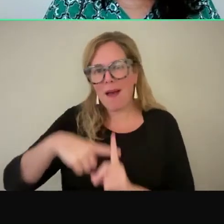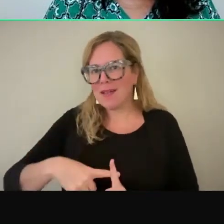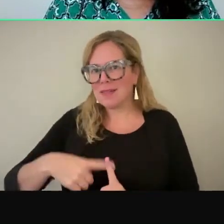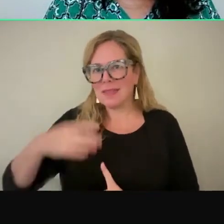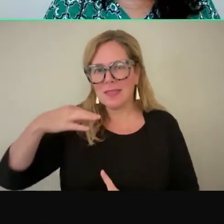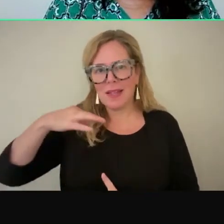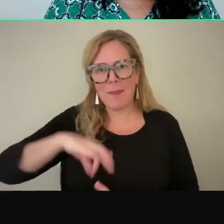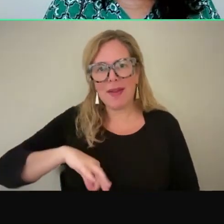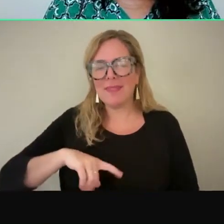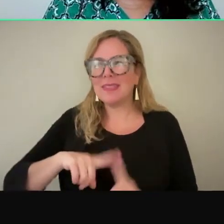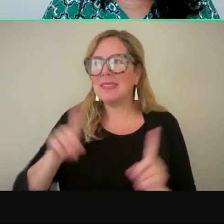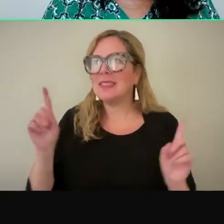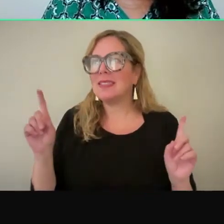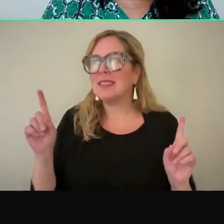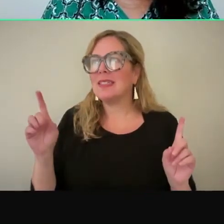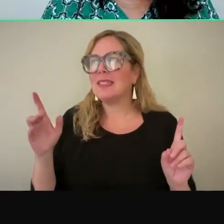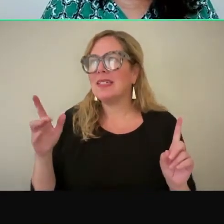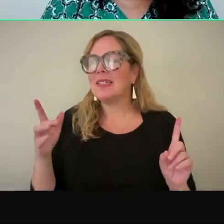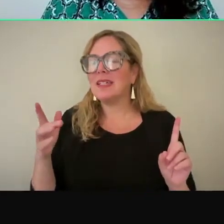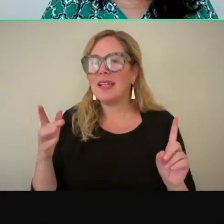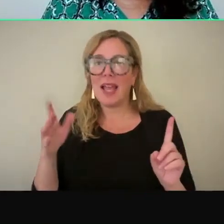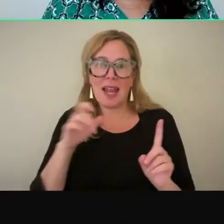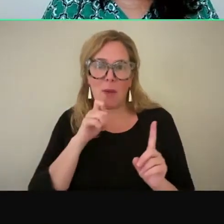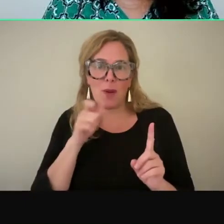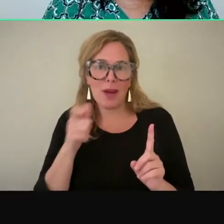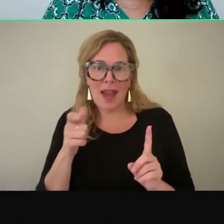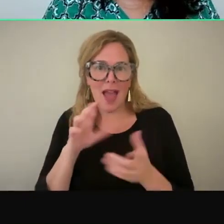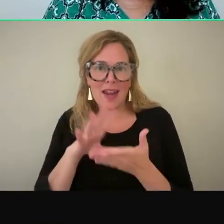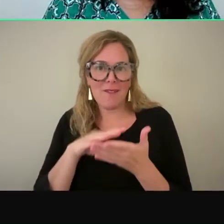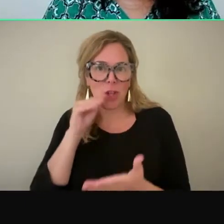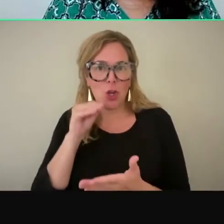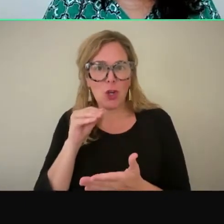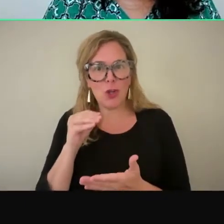otherwise if I'd only done in person visits. For example, I had a patient that I had been